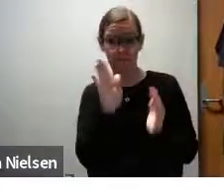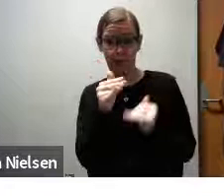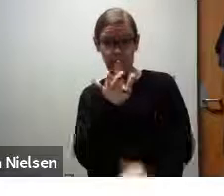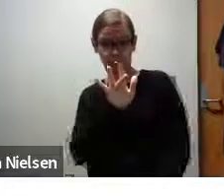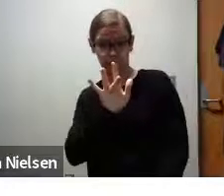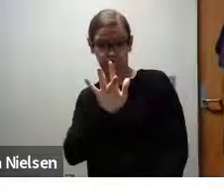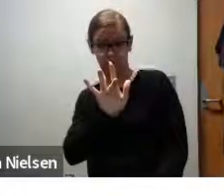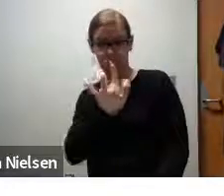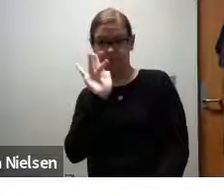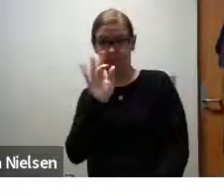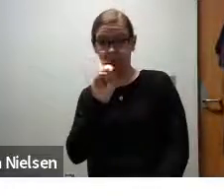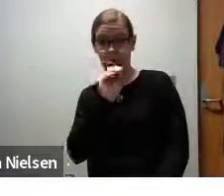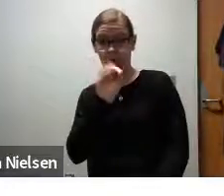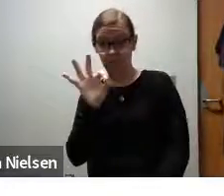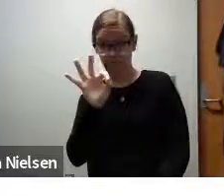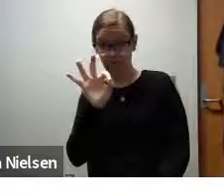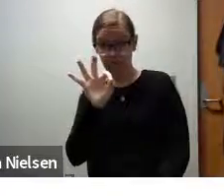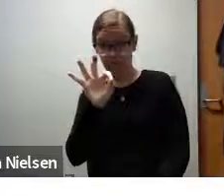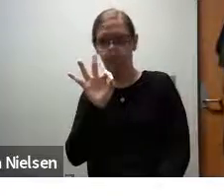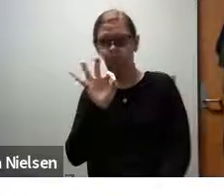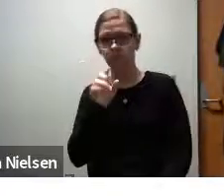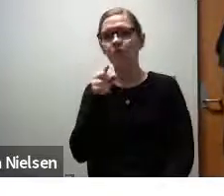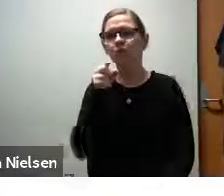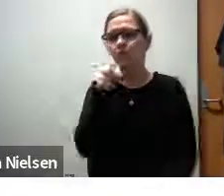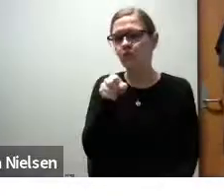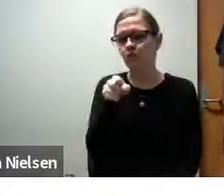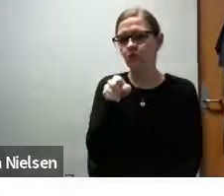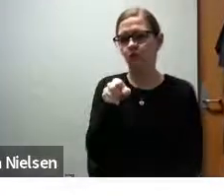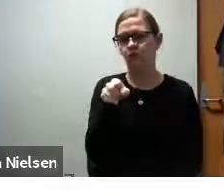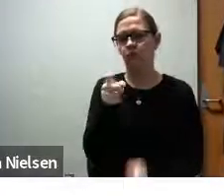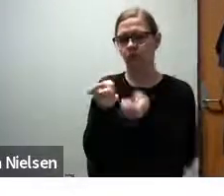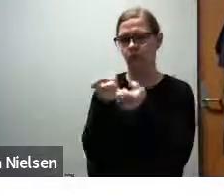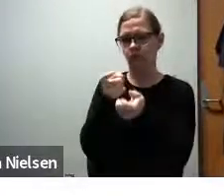And then you will be in control of the microphone.